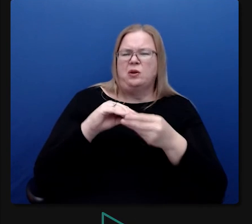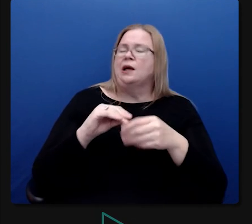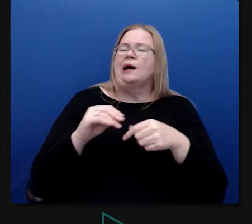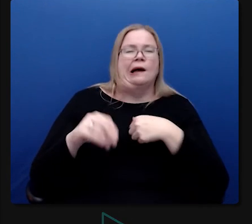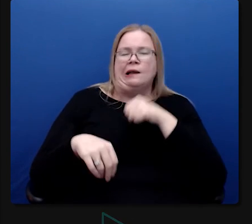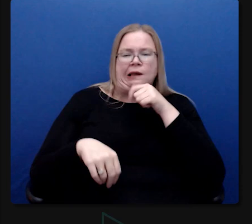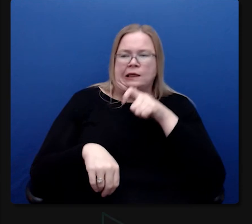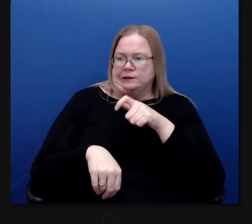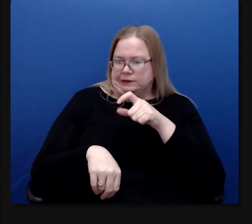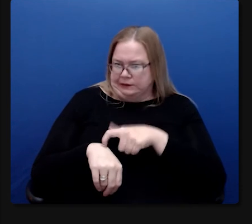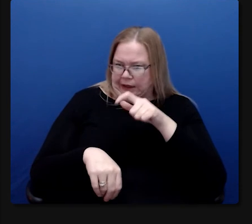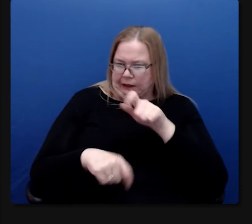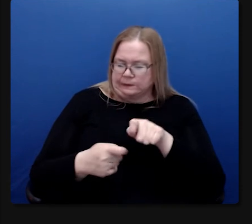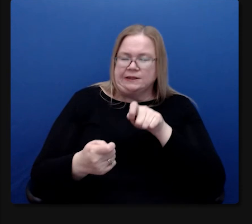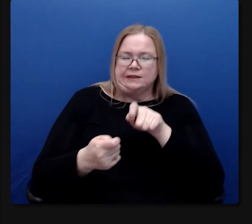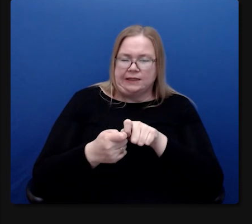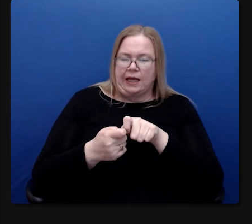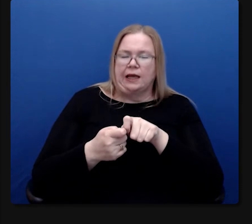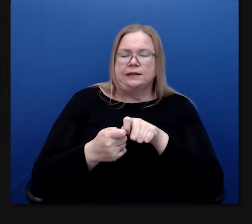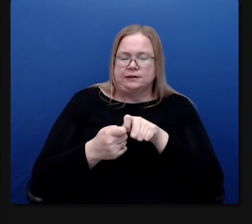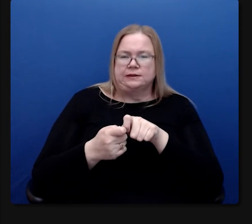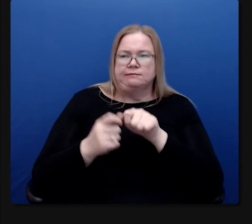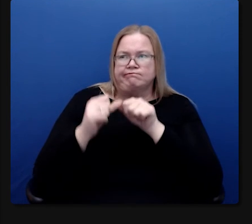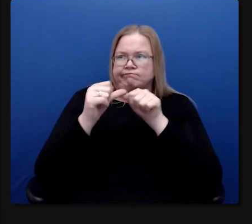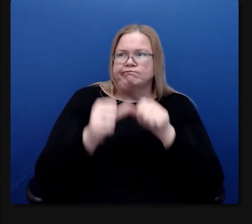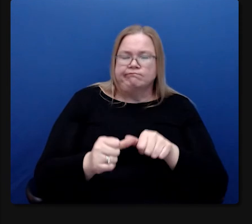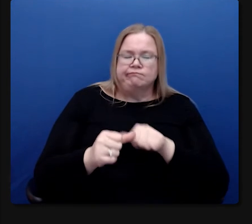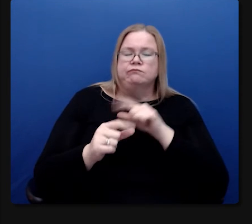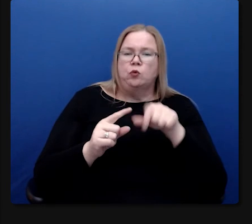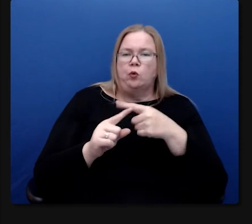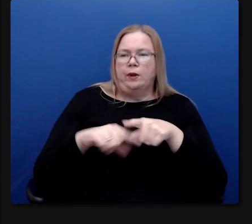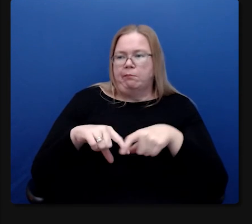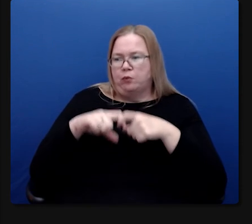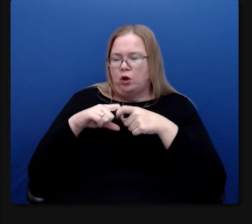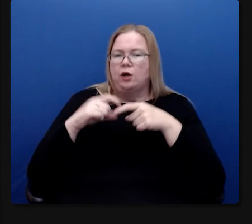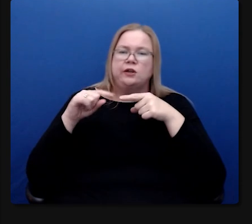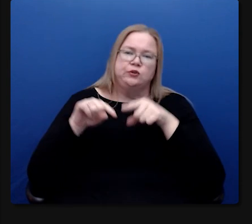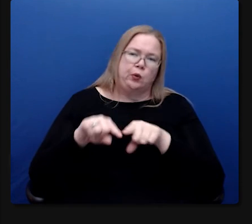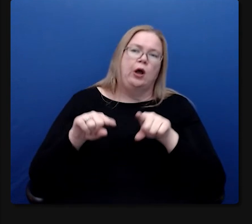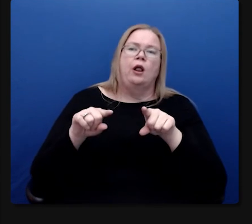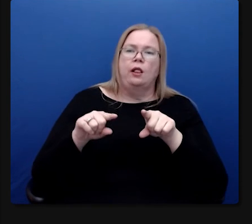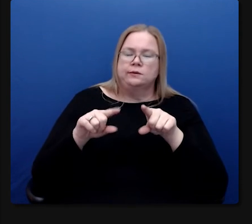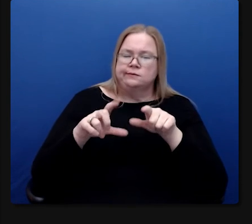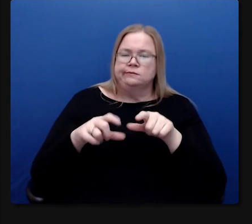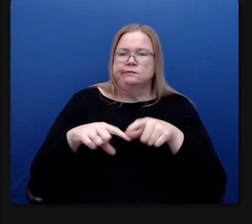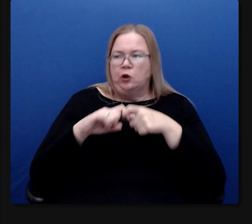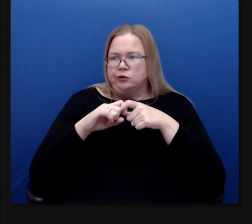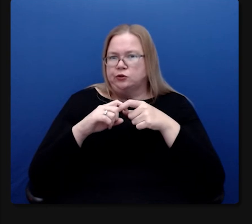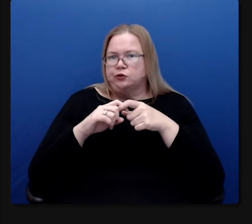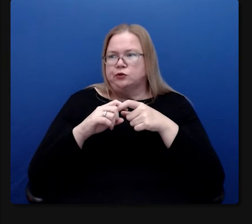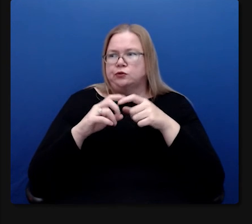I didn't really use a stopwatch for this when I was pausing it when I was pausing the recording